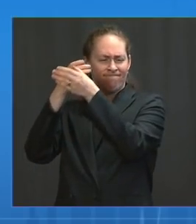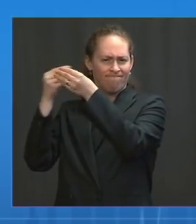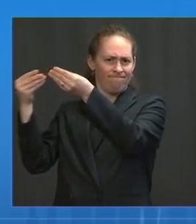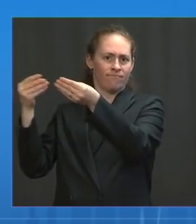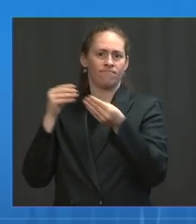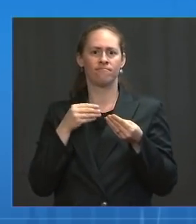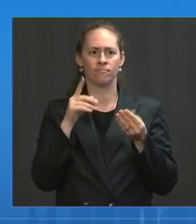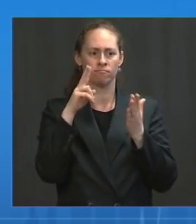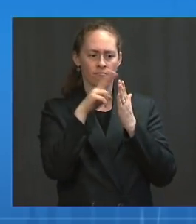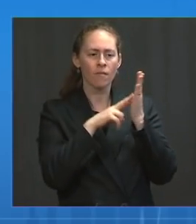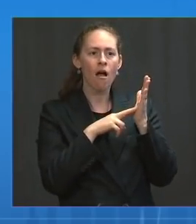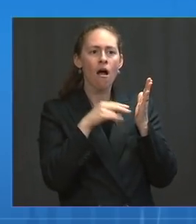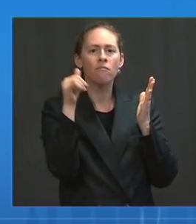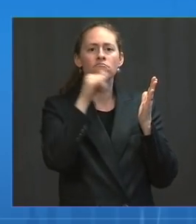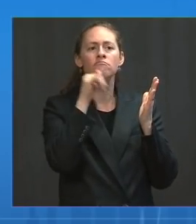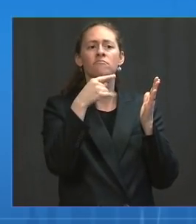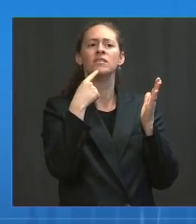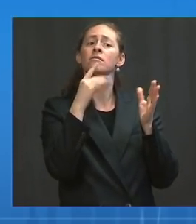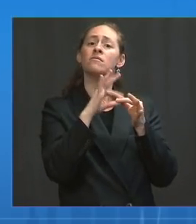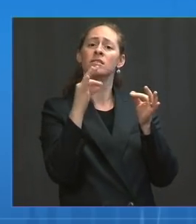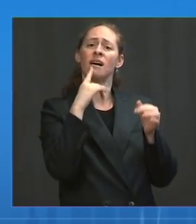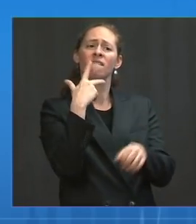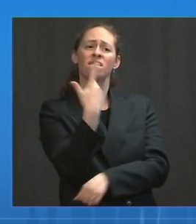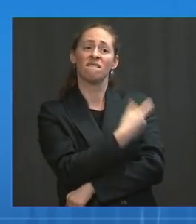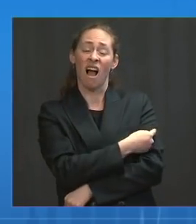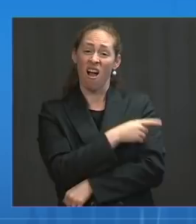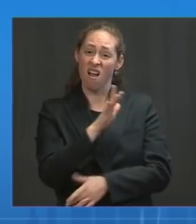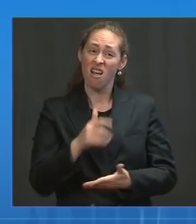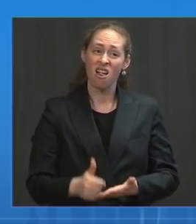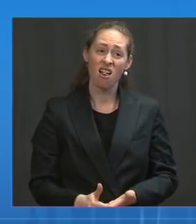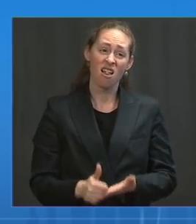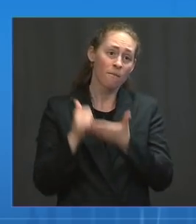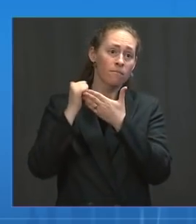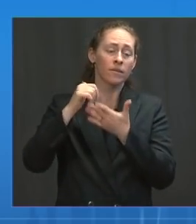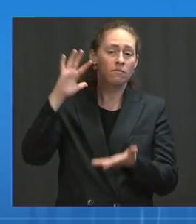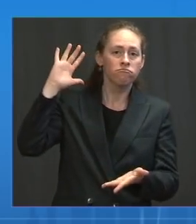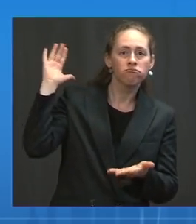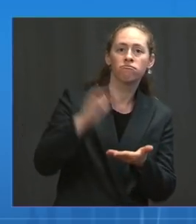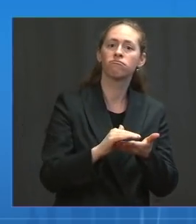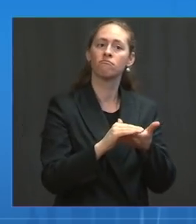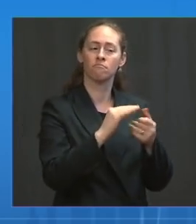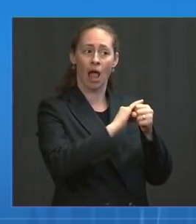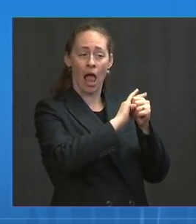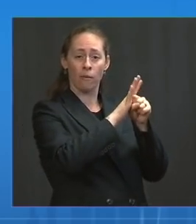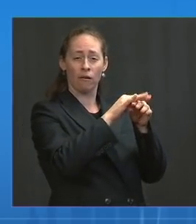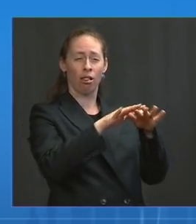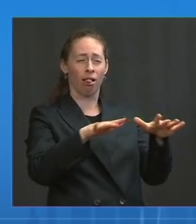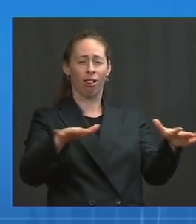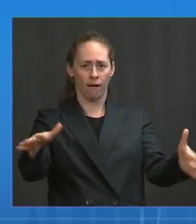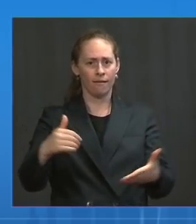markedly curved the U.S. pandemic and concludes the pace at which we have vaccinated the country